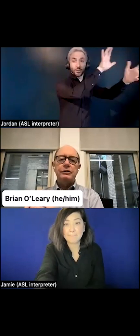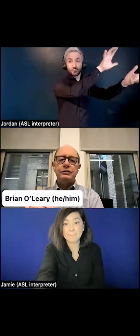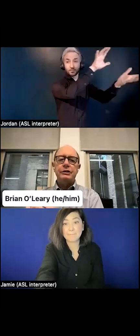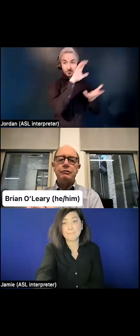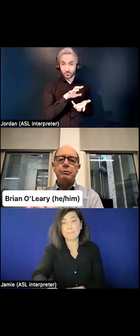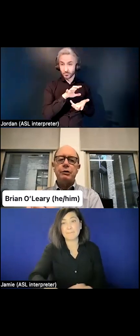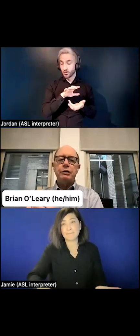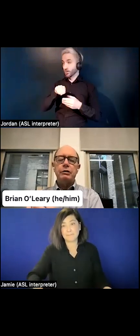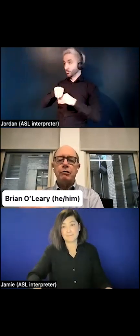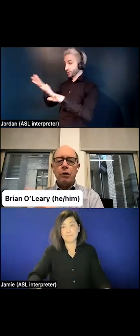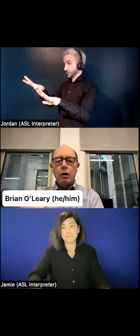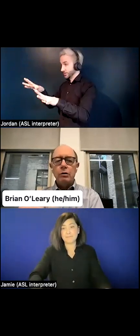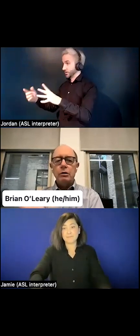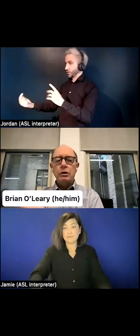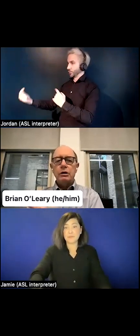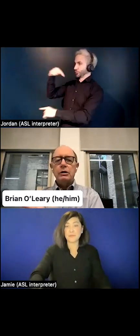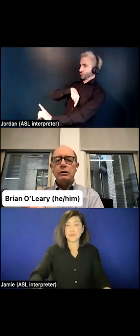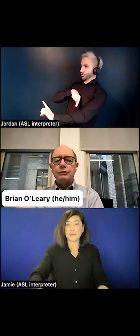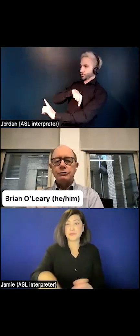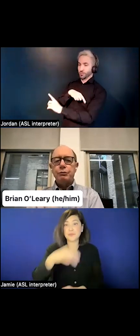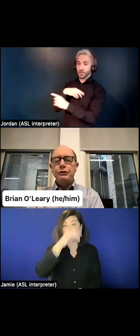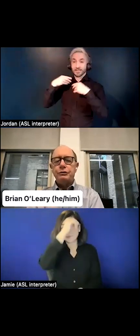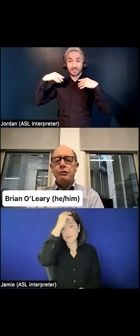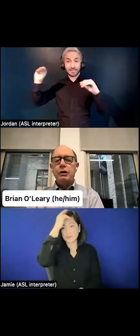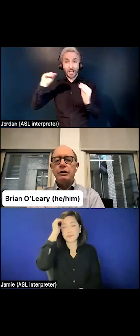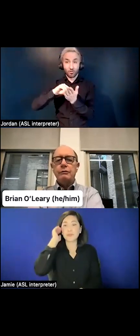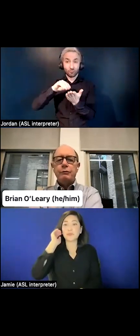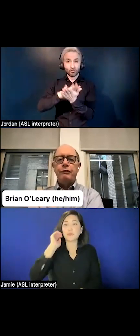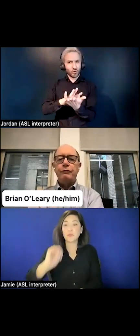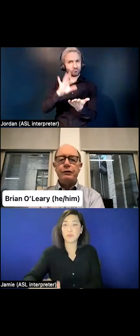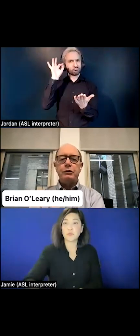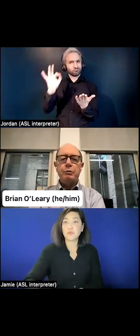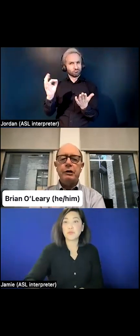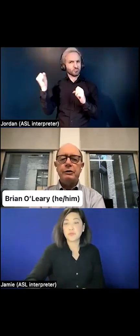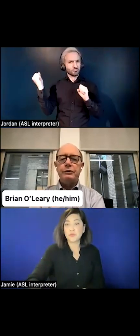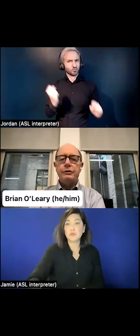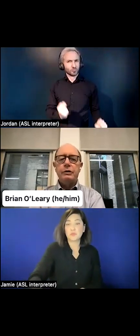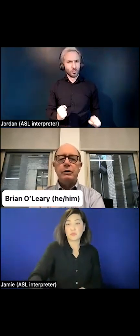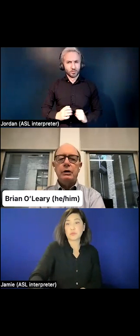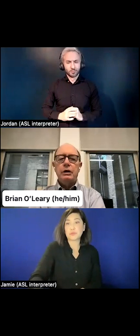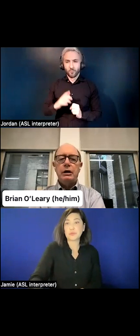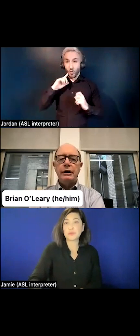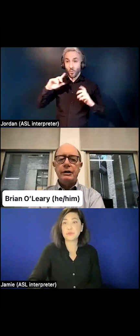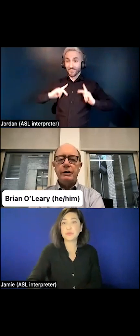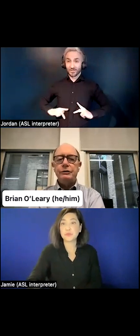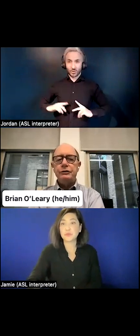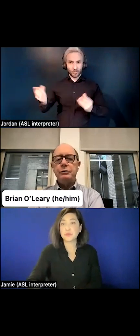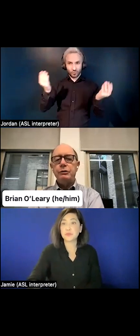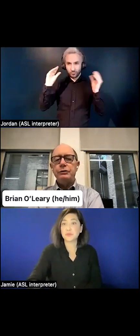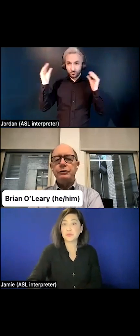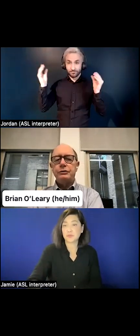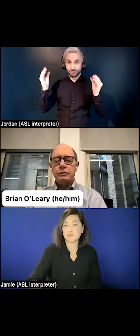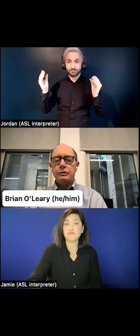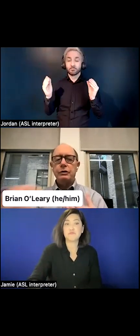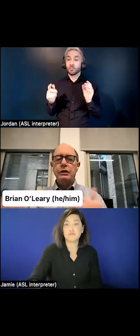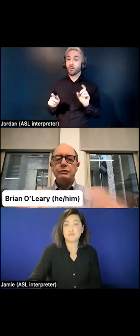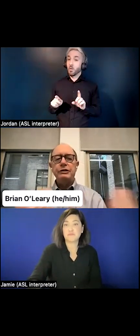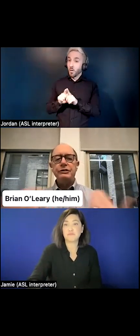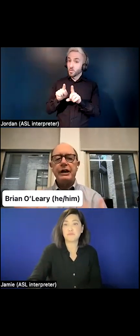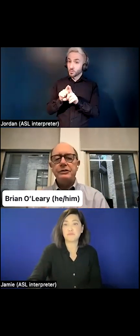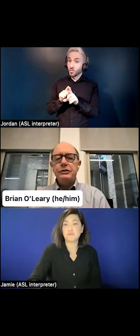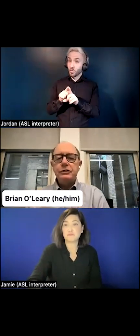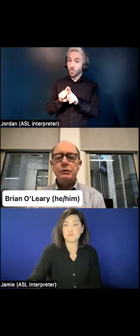and sales recording are all pretty strong for physical products. It also supports transactions